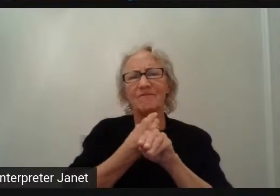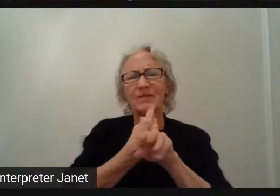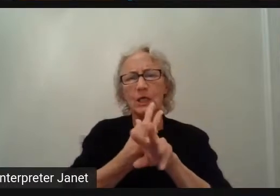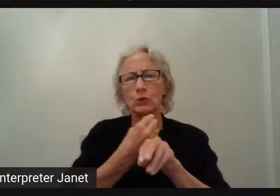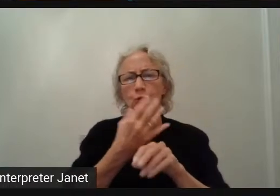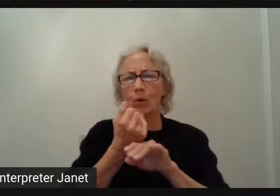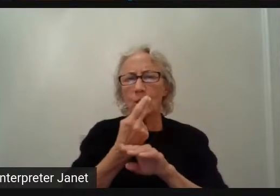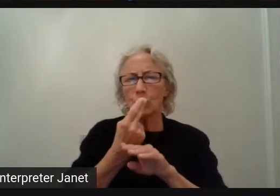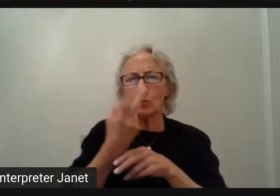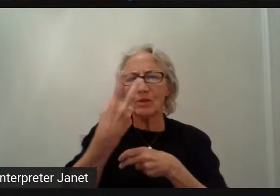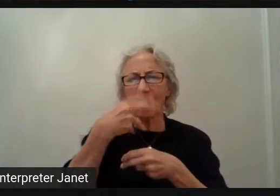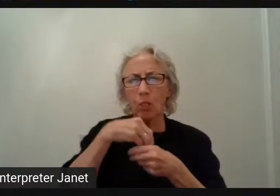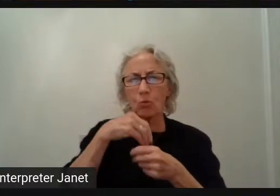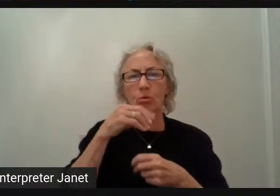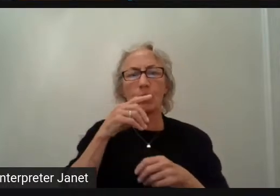if we are thinking about using videos and everything, Okay,